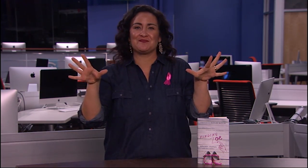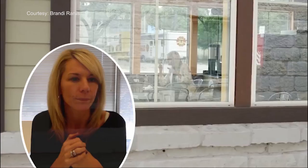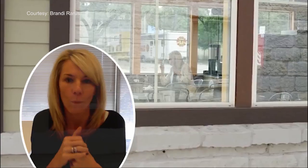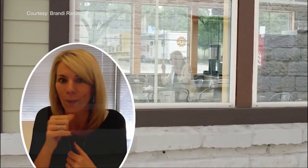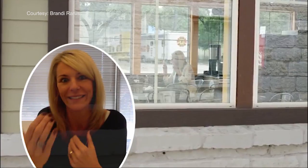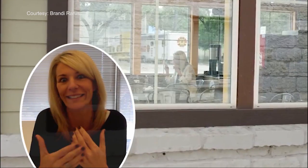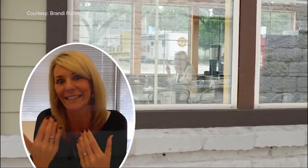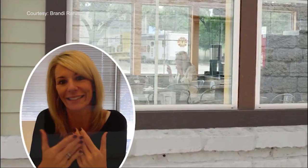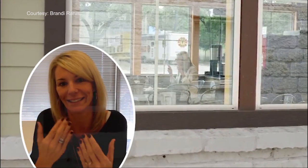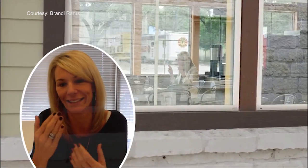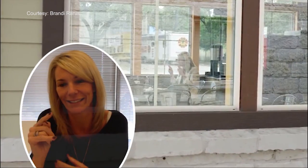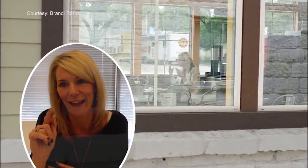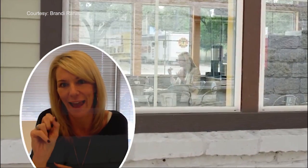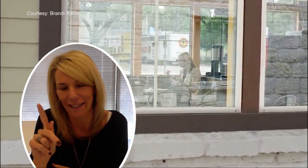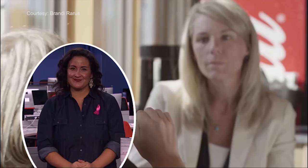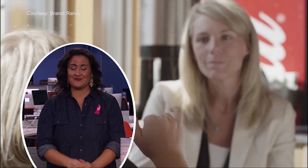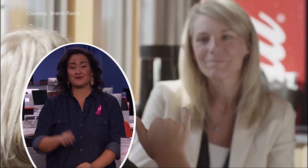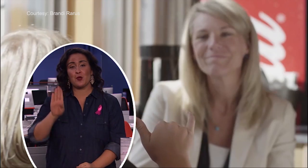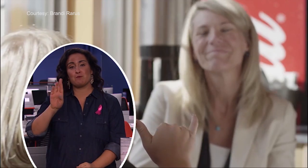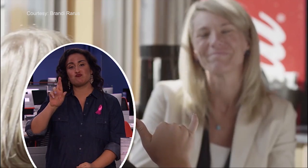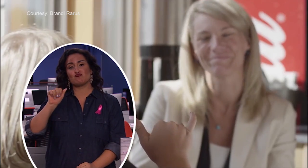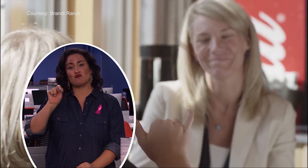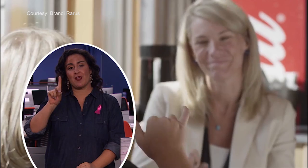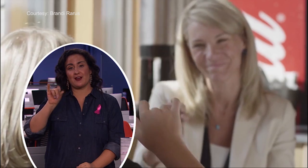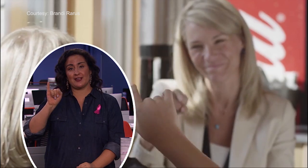Brandi: “It wasn’t an easy task.”